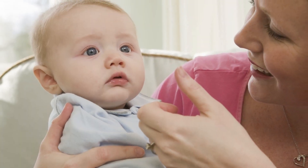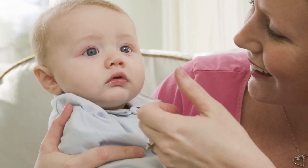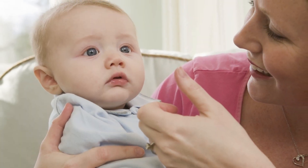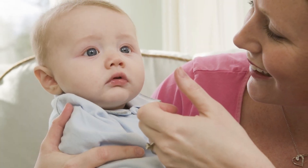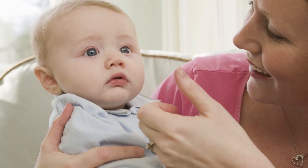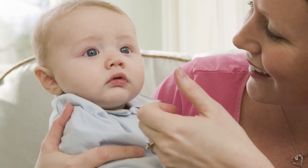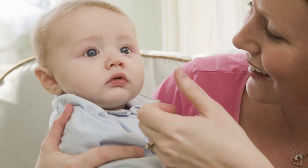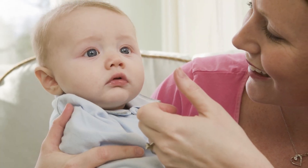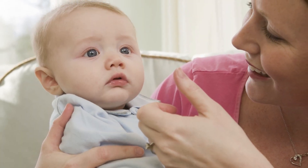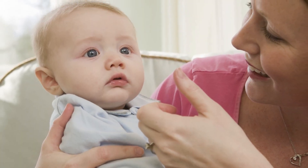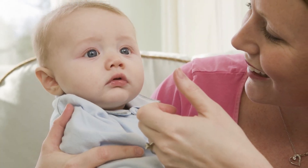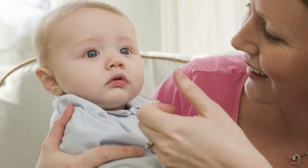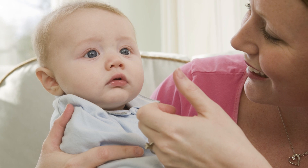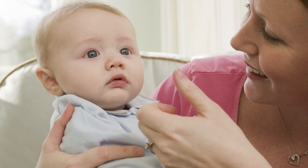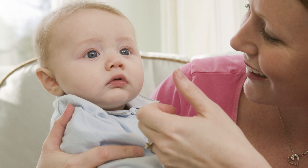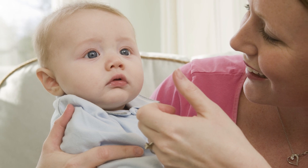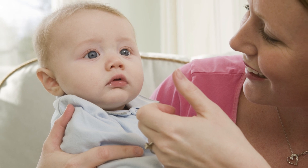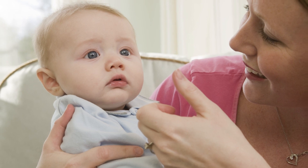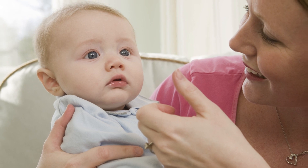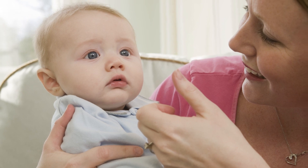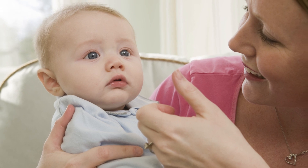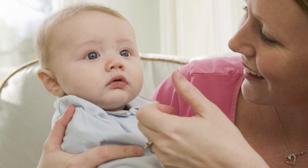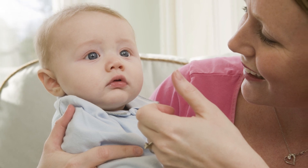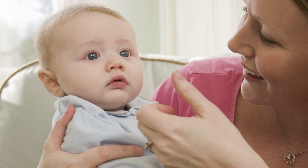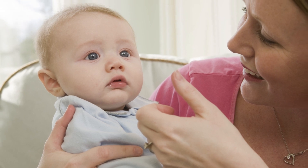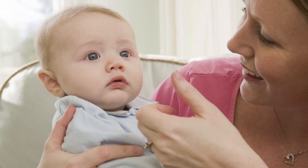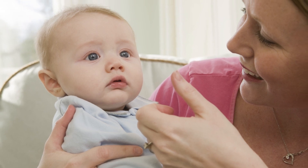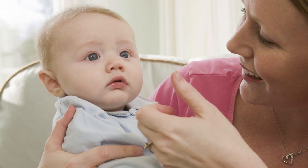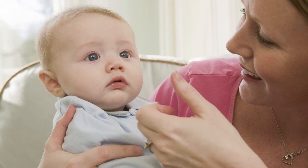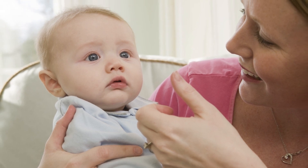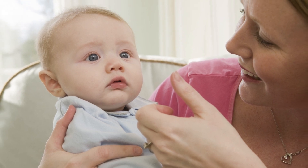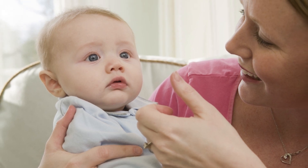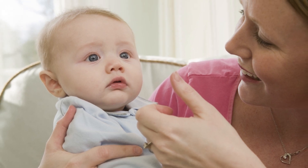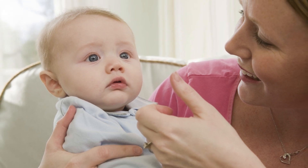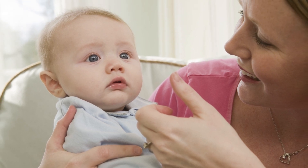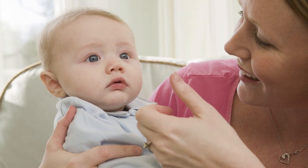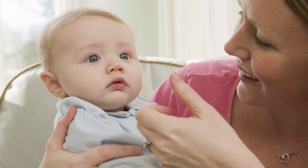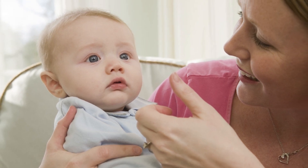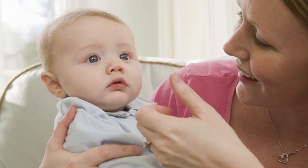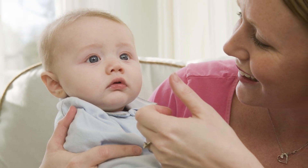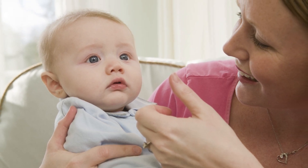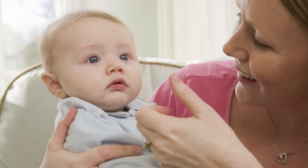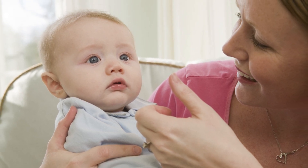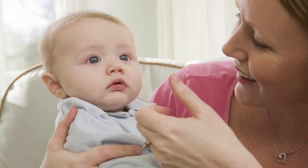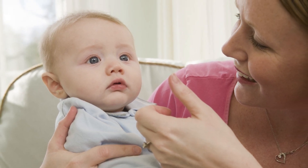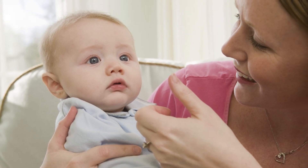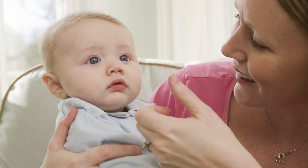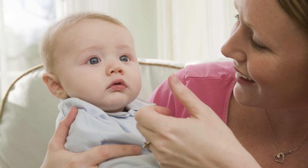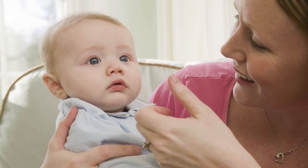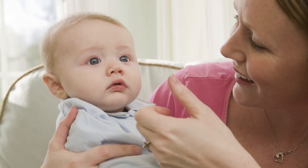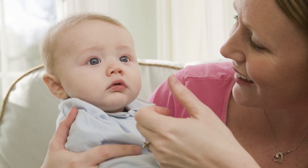communication, if you thinking more about what you're signing thing what you're saying and the way you're interacting, you want to slow down a little bit.